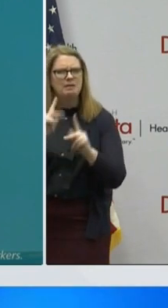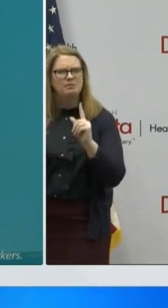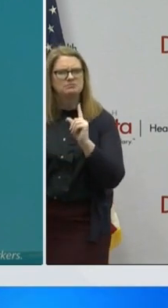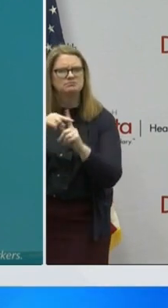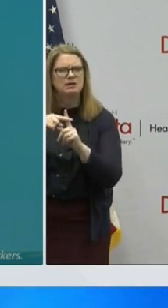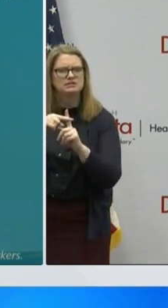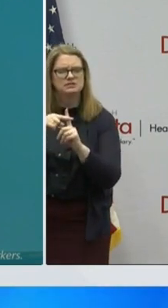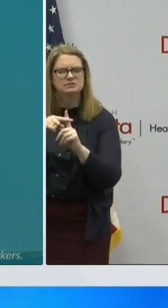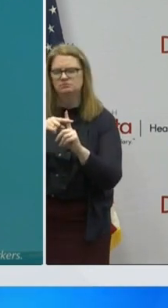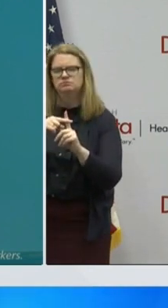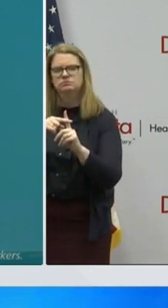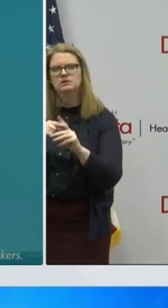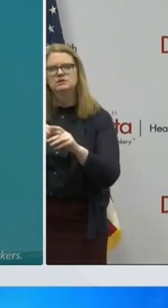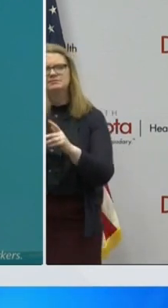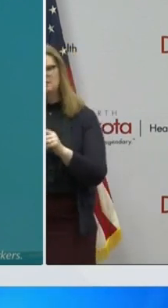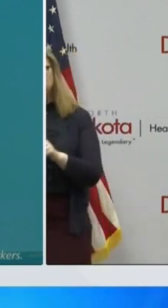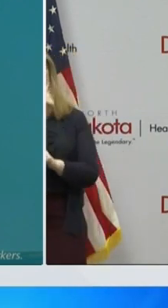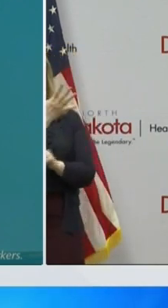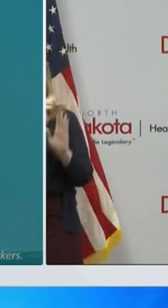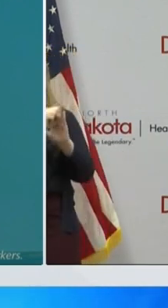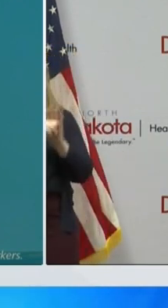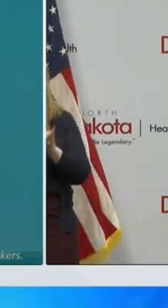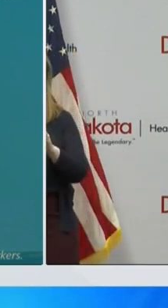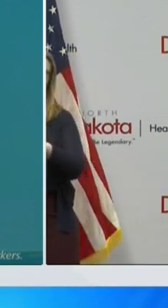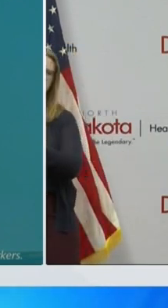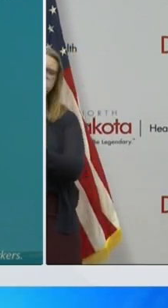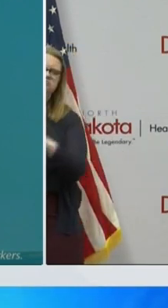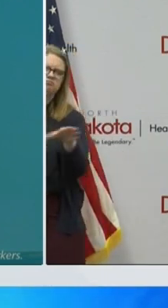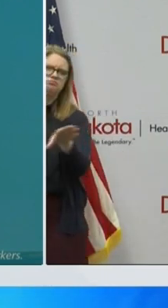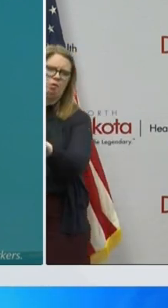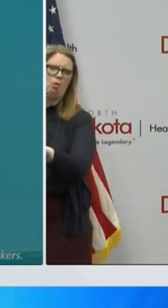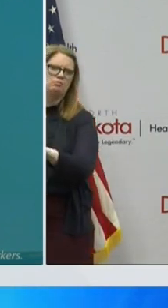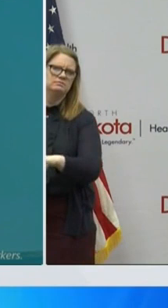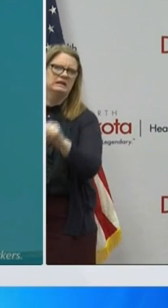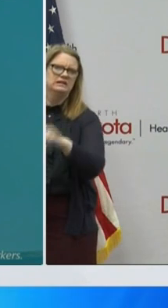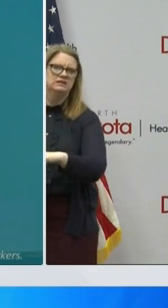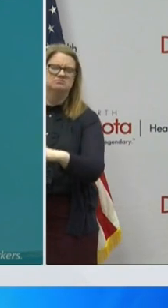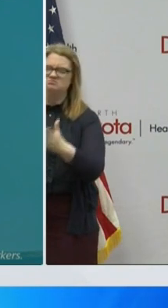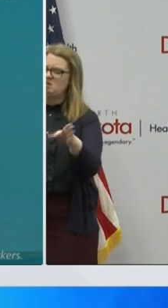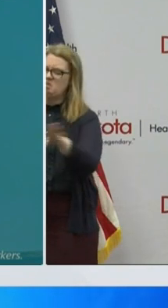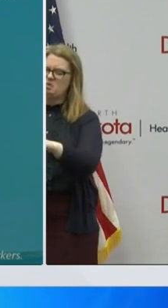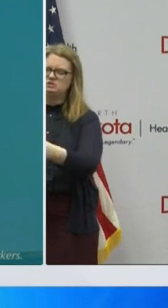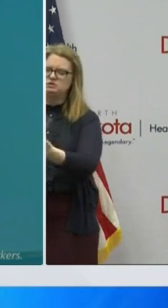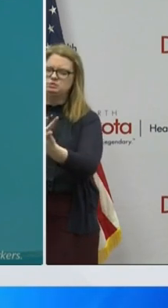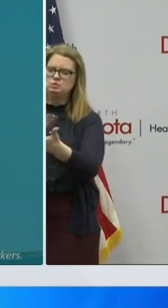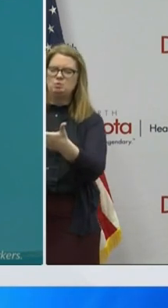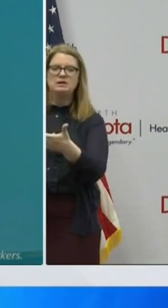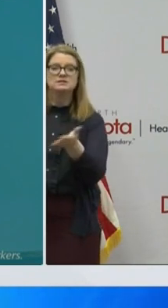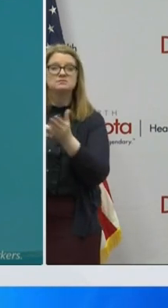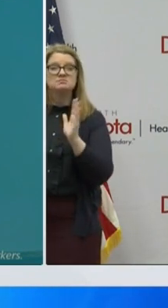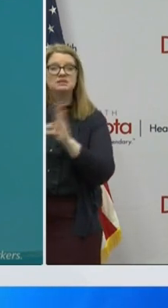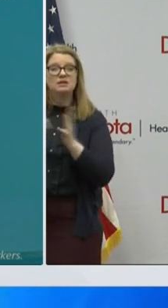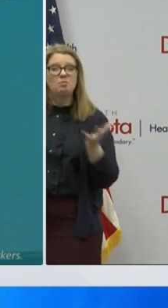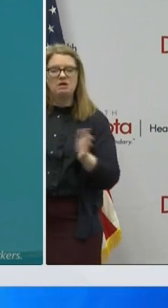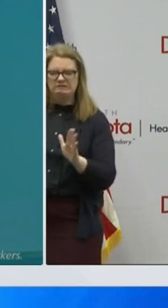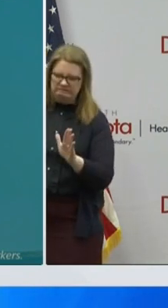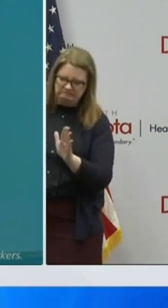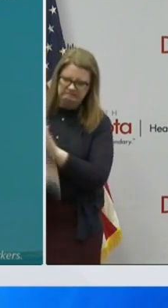IT'S OWNED BY GE, AND THEY'VE BEEN A GREAT CORPORATE CITIZEN. THERE WAS EIGHT EMPLOYEES THAT TESTED POSITIVE, THE STATE WAS